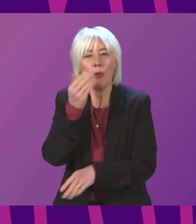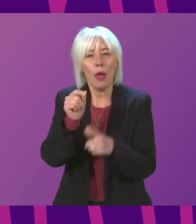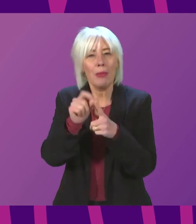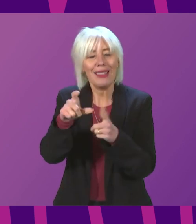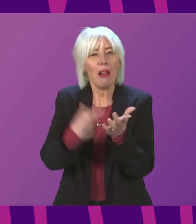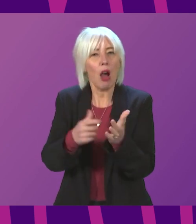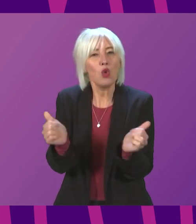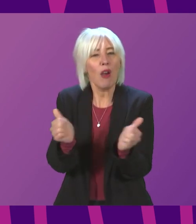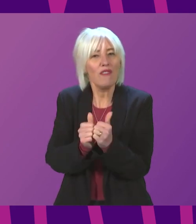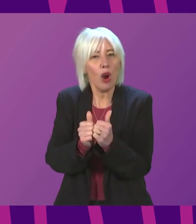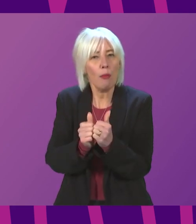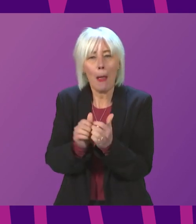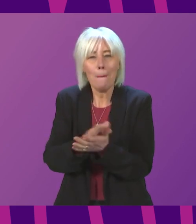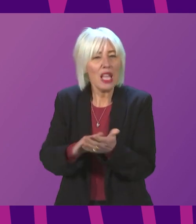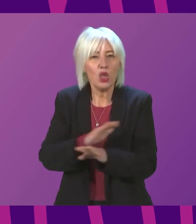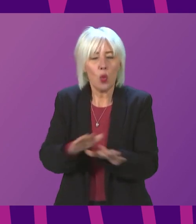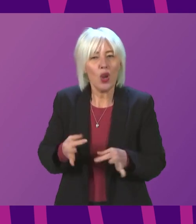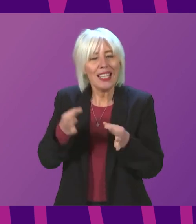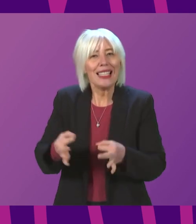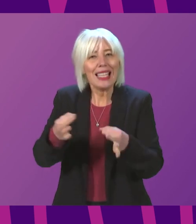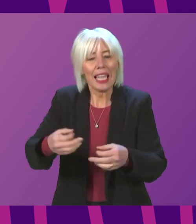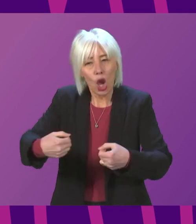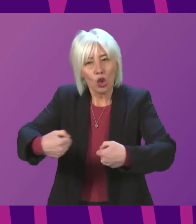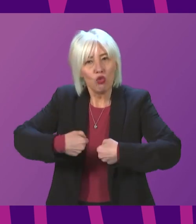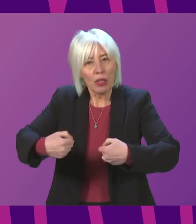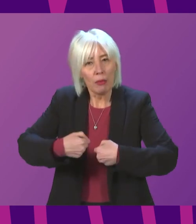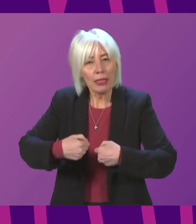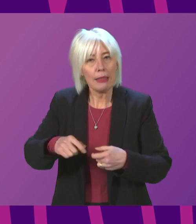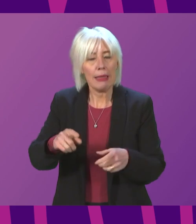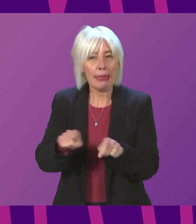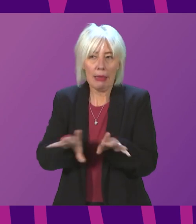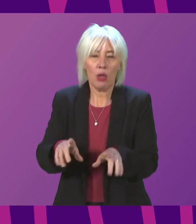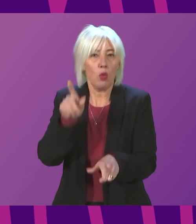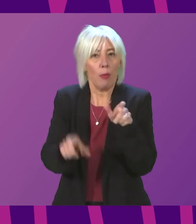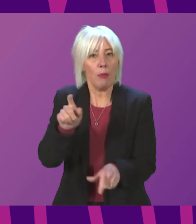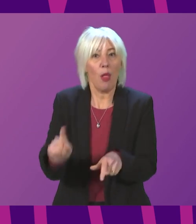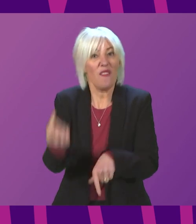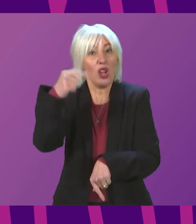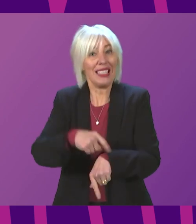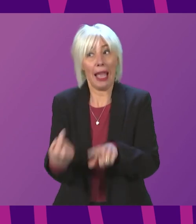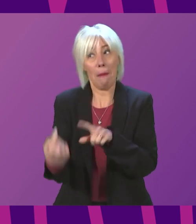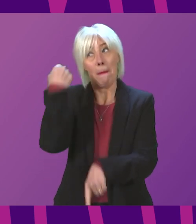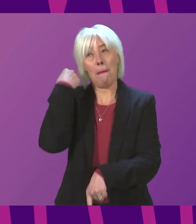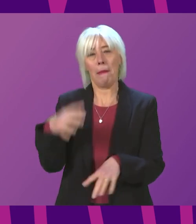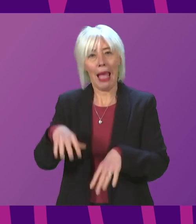will not have experiences of delayed treatment that are similar to those of the first-wavers?